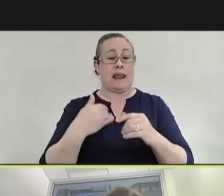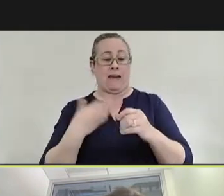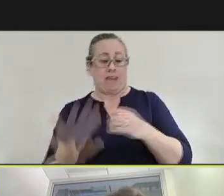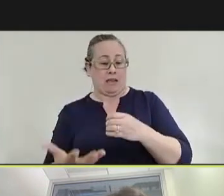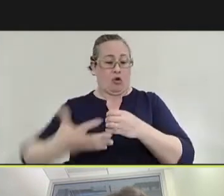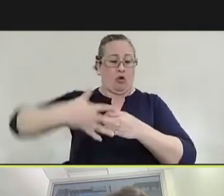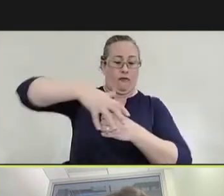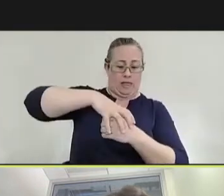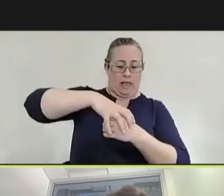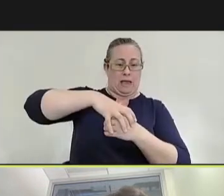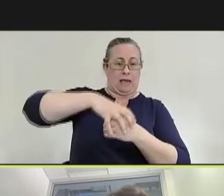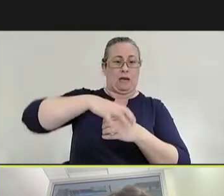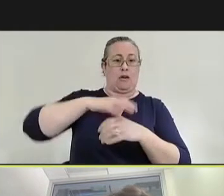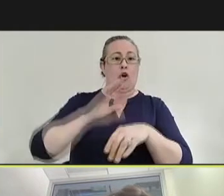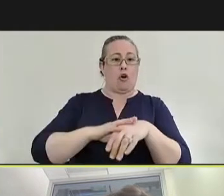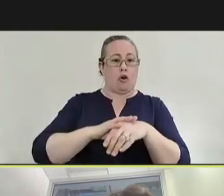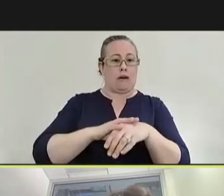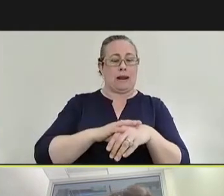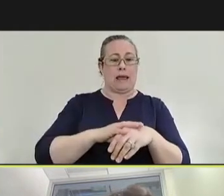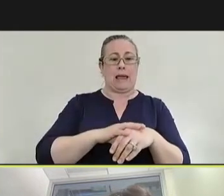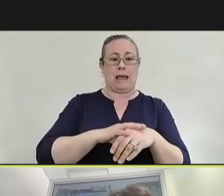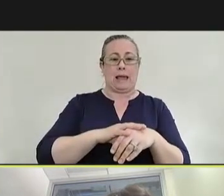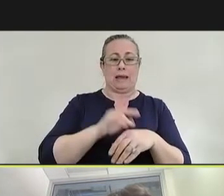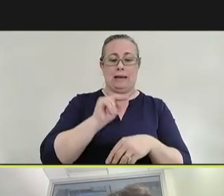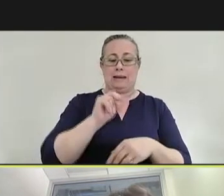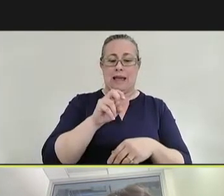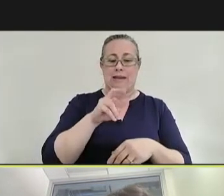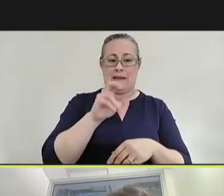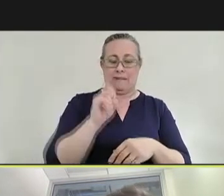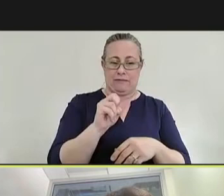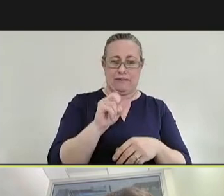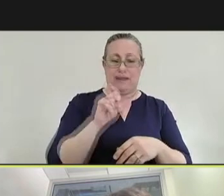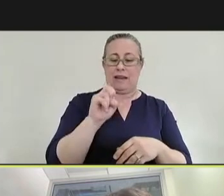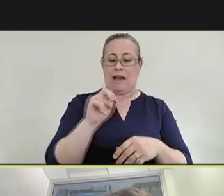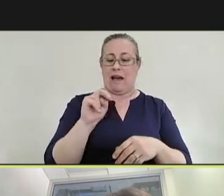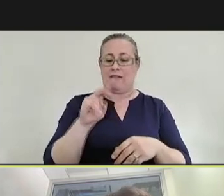SOSSIP trimer. So like a native-like or a native on envelope trimer. And this is